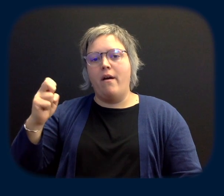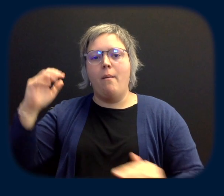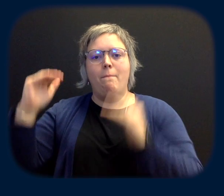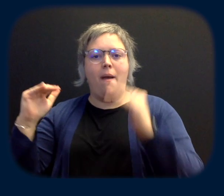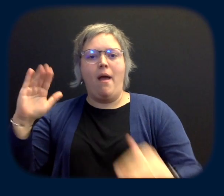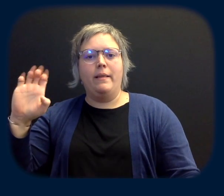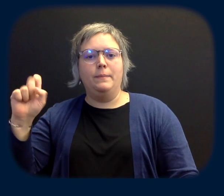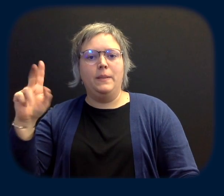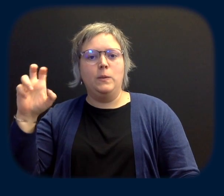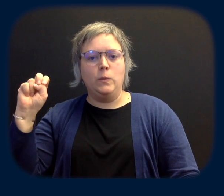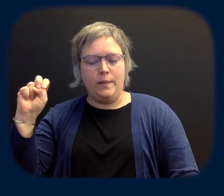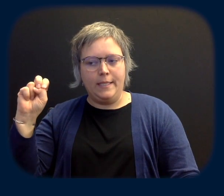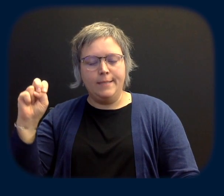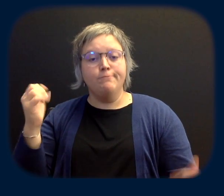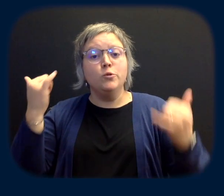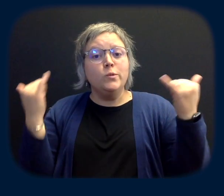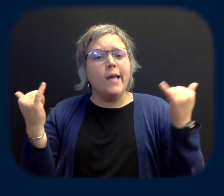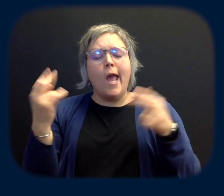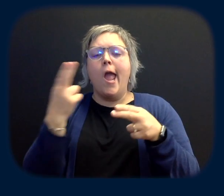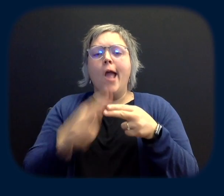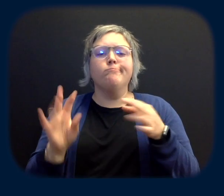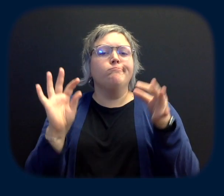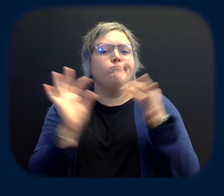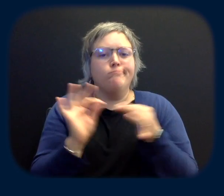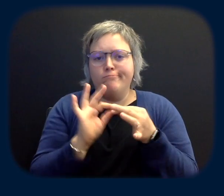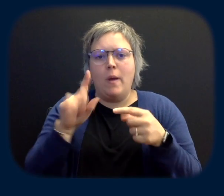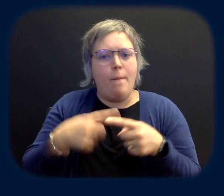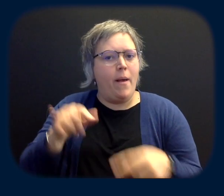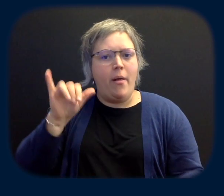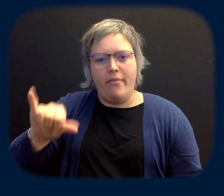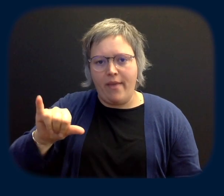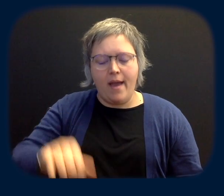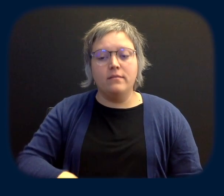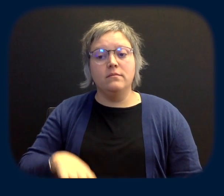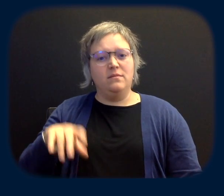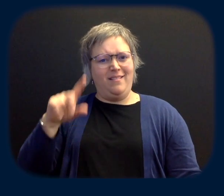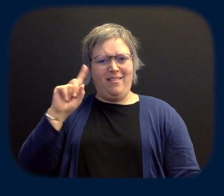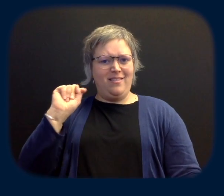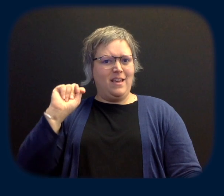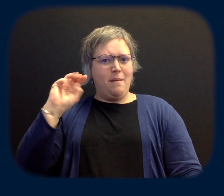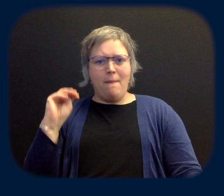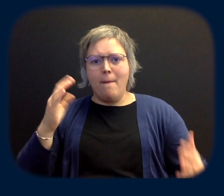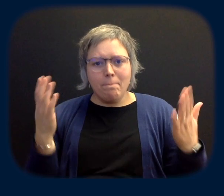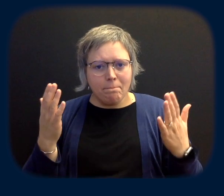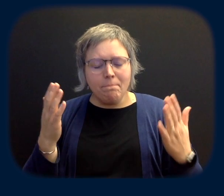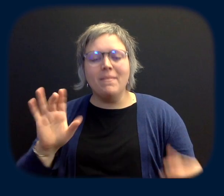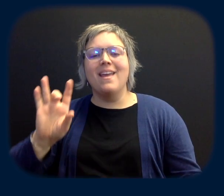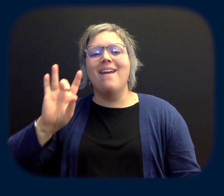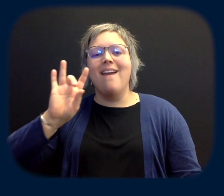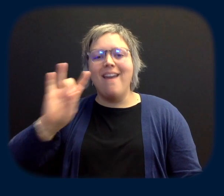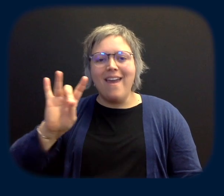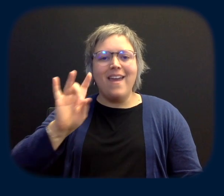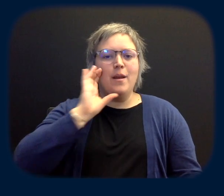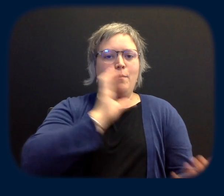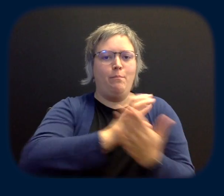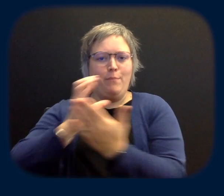So, Thinking Maps are eight visuals for learning. They are eight consistent patterns of thought